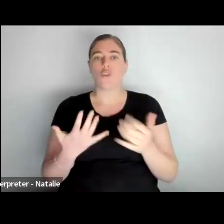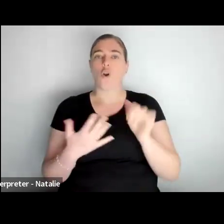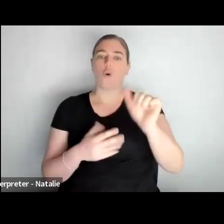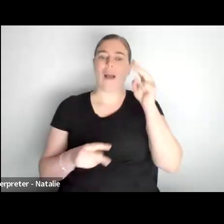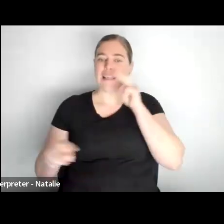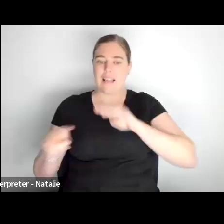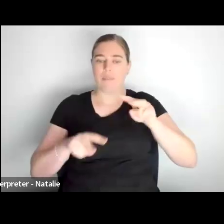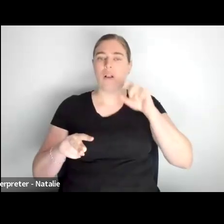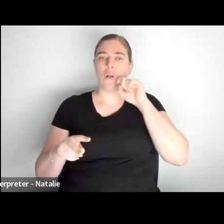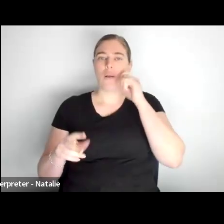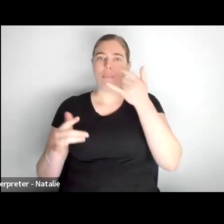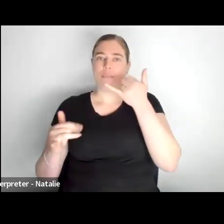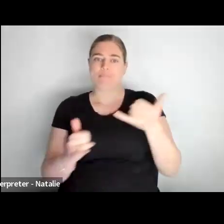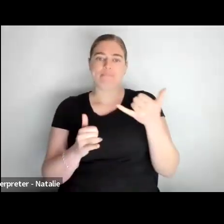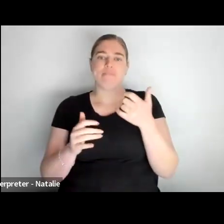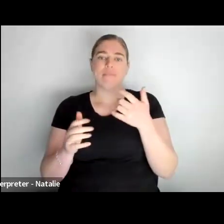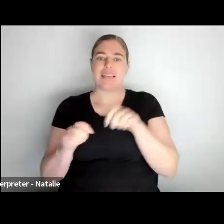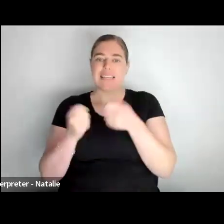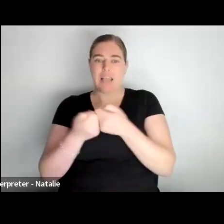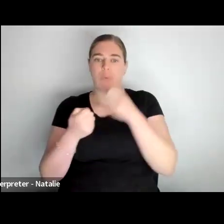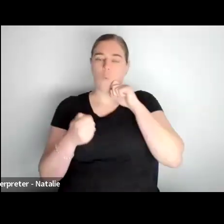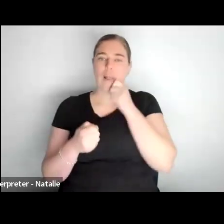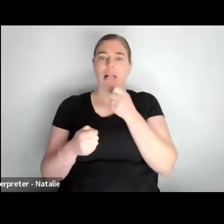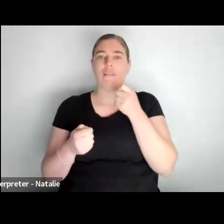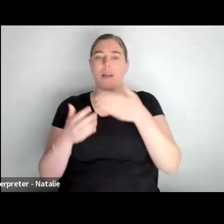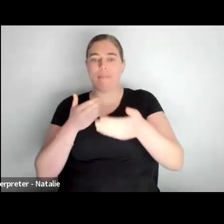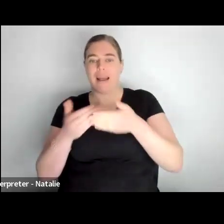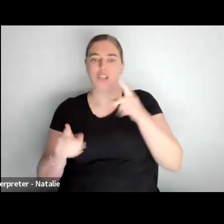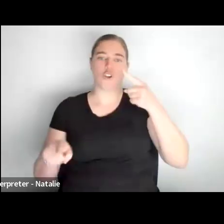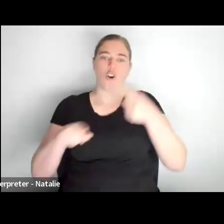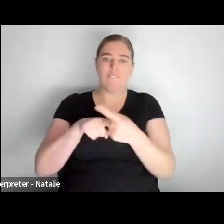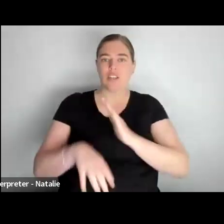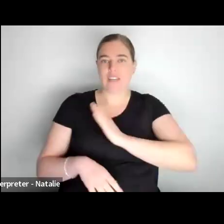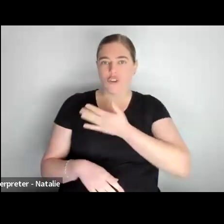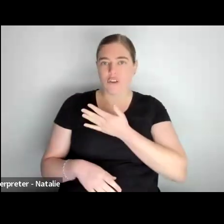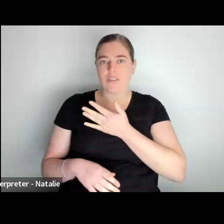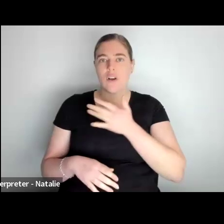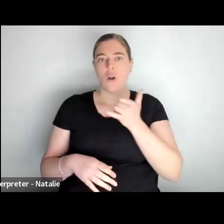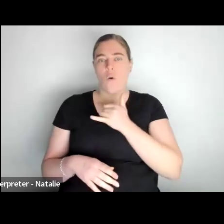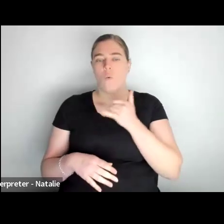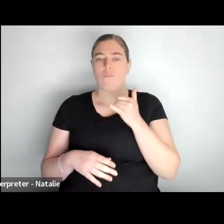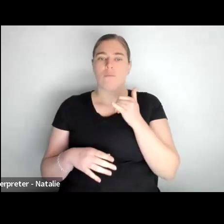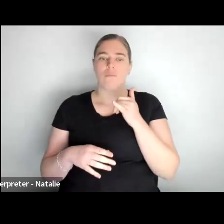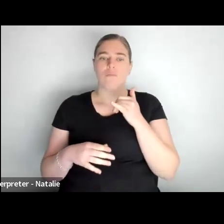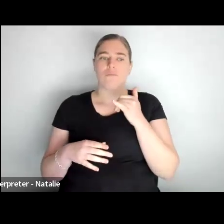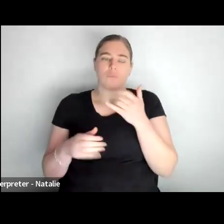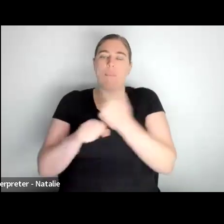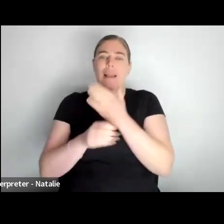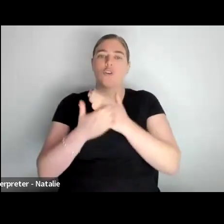manage actual or perceived conflict of interest or connections to ensure a fair and transparent